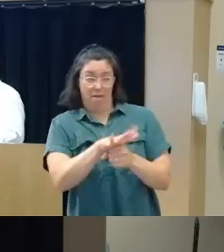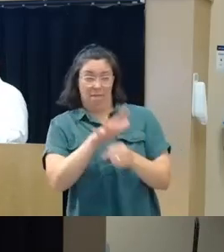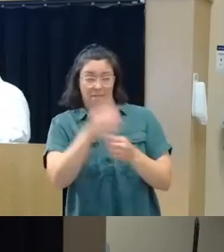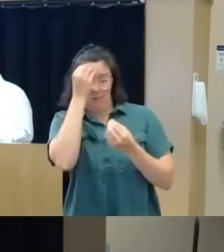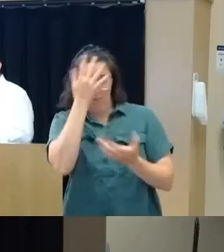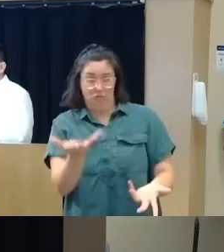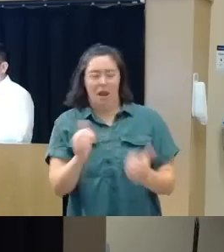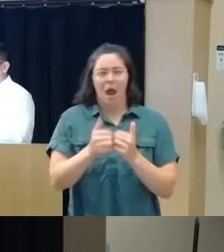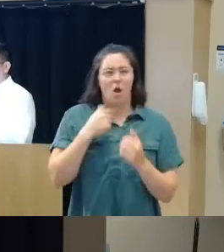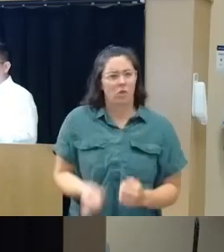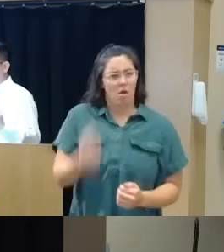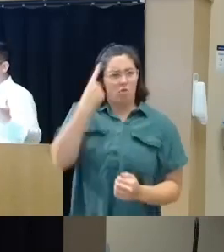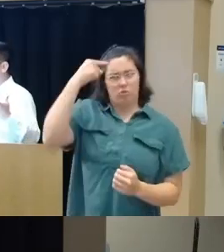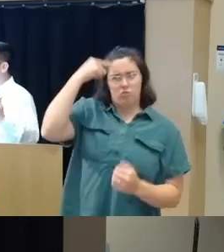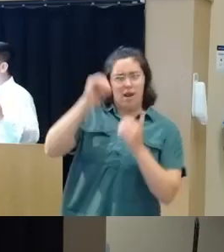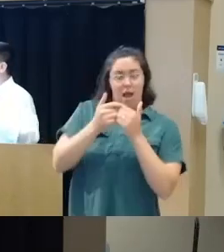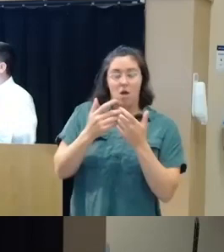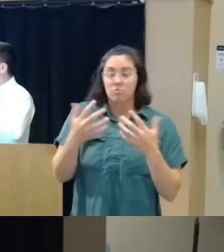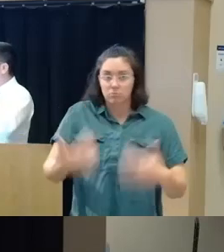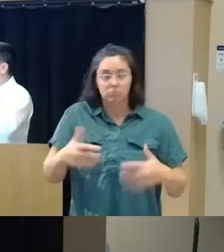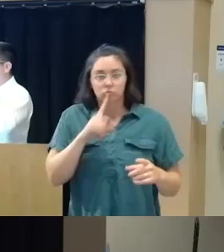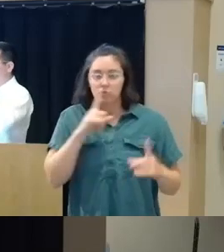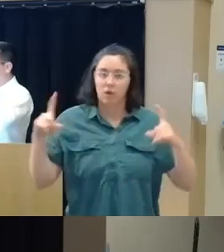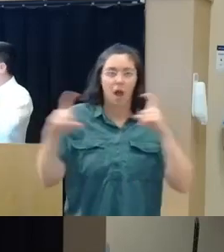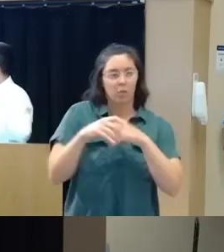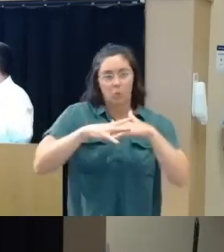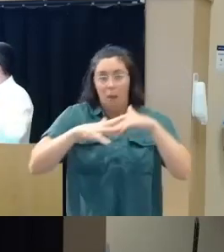going to understand how the brain works it's so complex there's so many layers there's so many